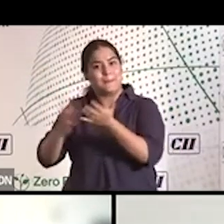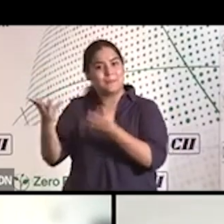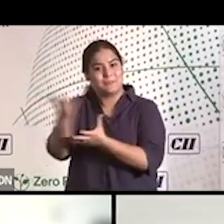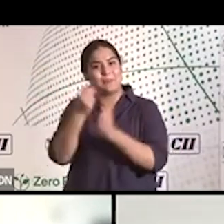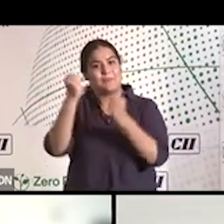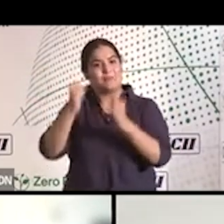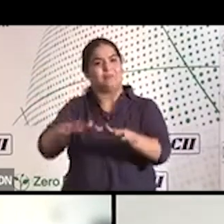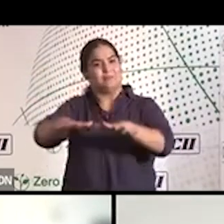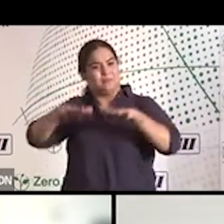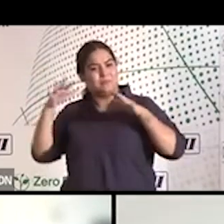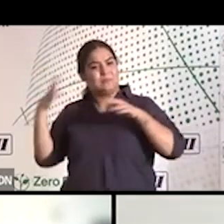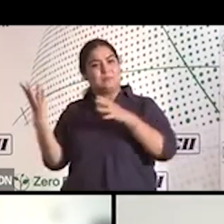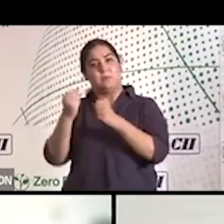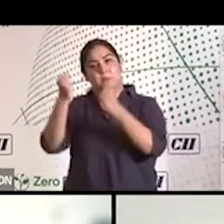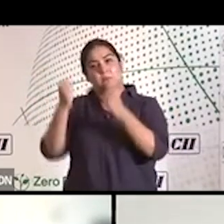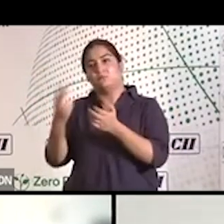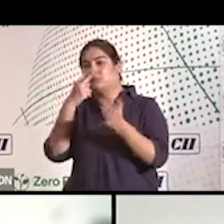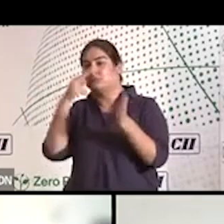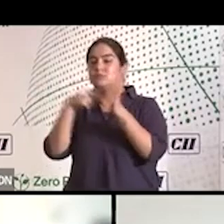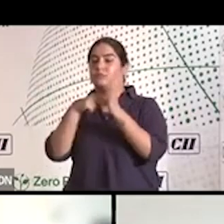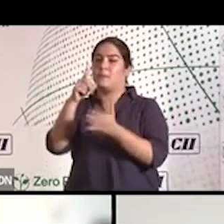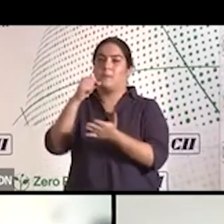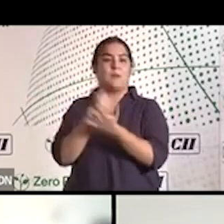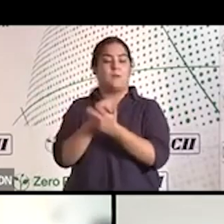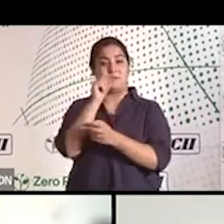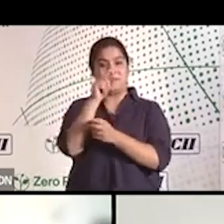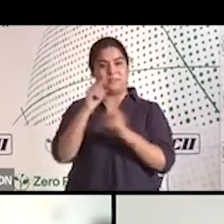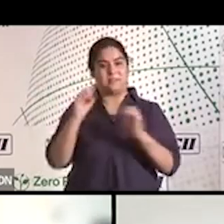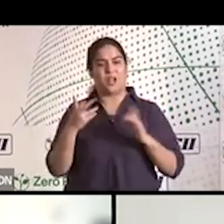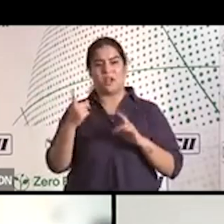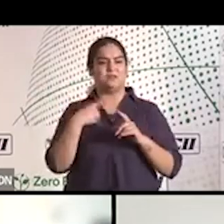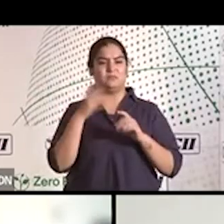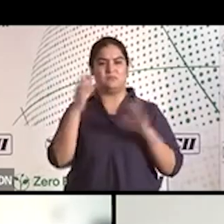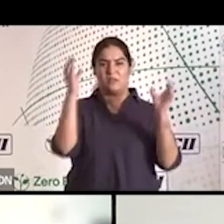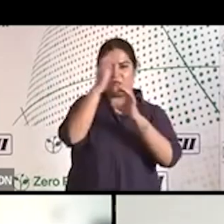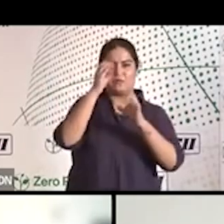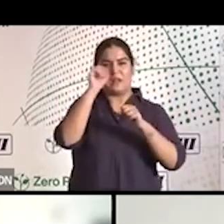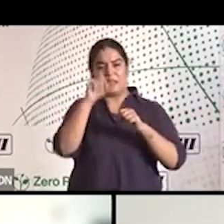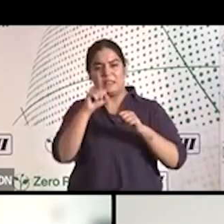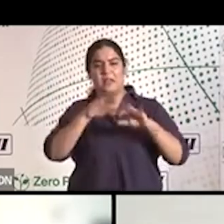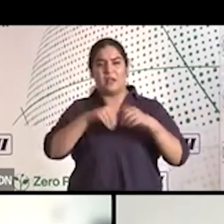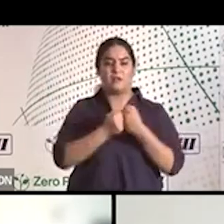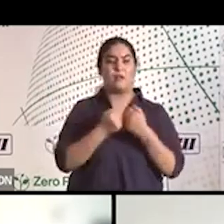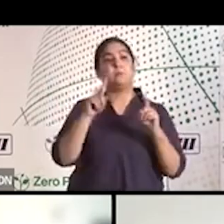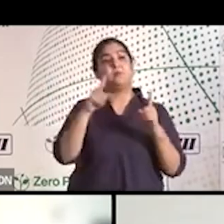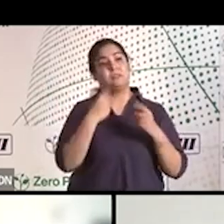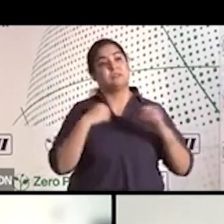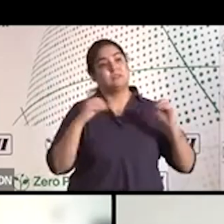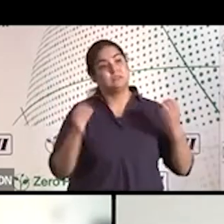This was a lot of resistance, honestly speaking initially, but we started with 49 people,